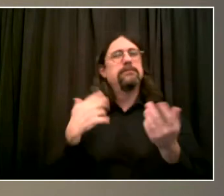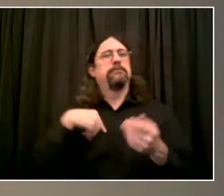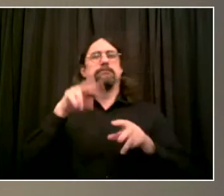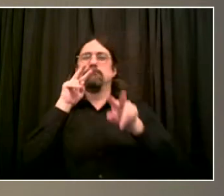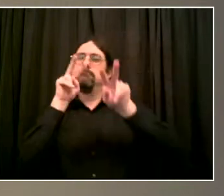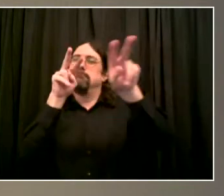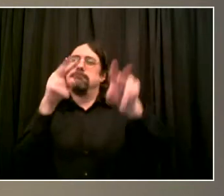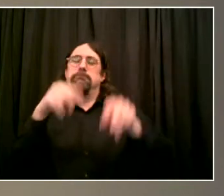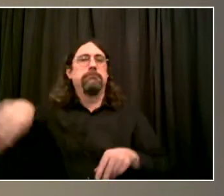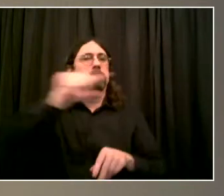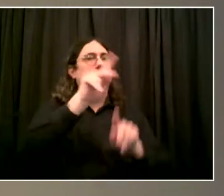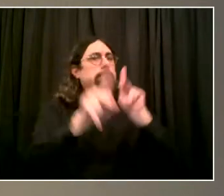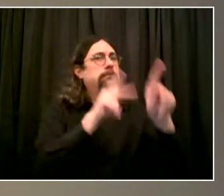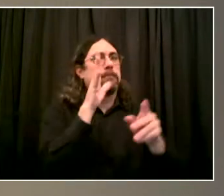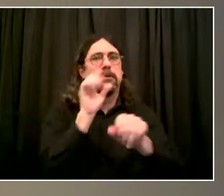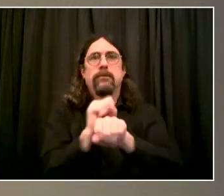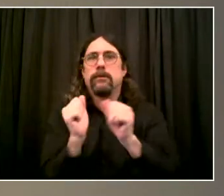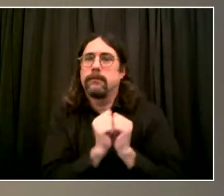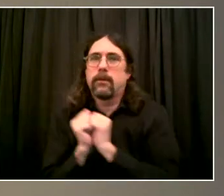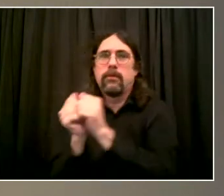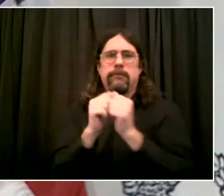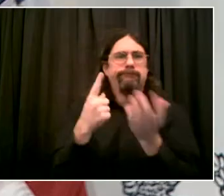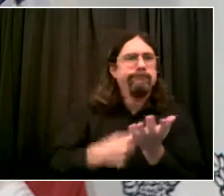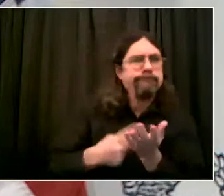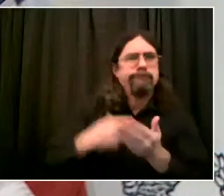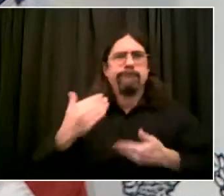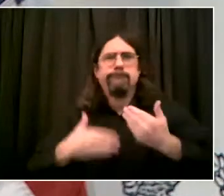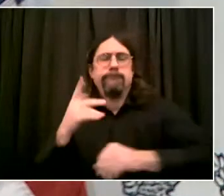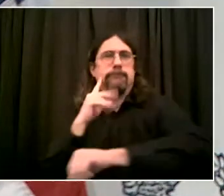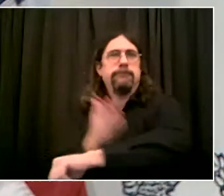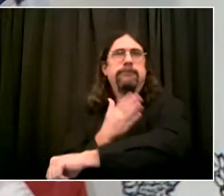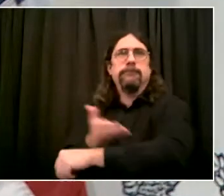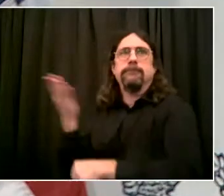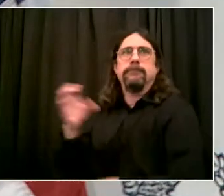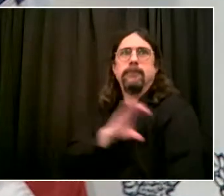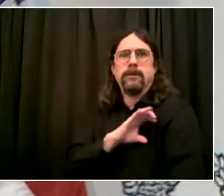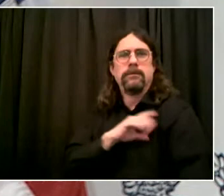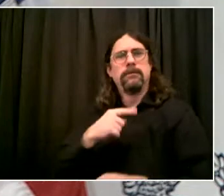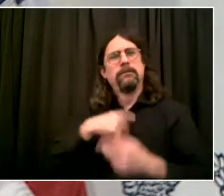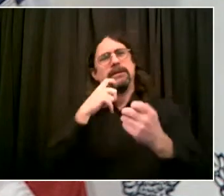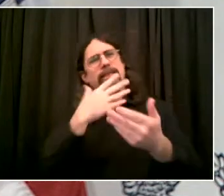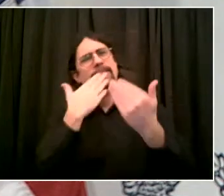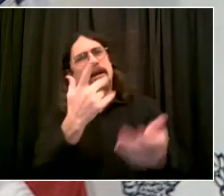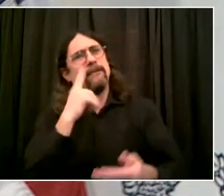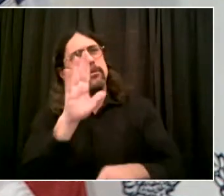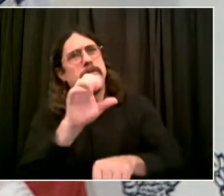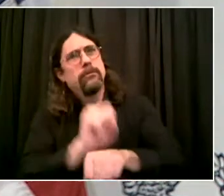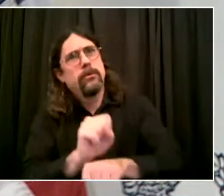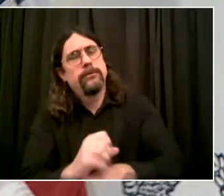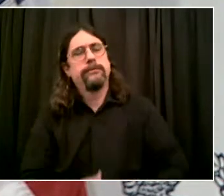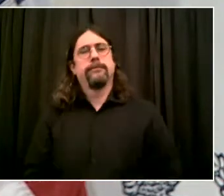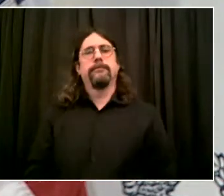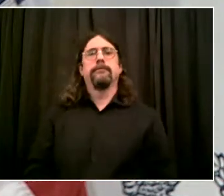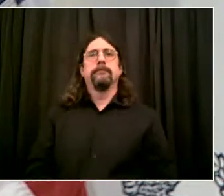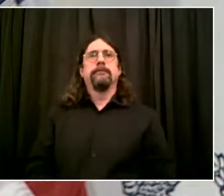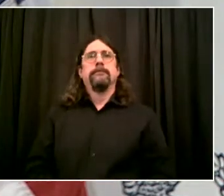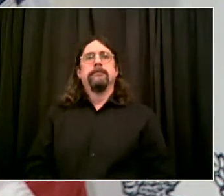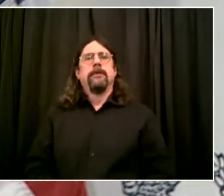IMPLEMENT THESE REFORMS I THANK YOU AND I COMMAND YOU ALL